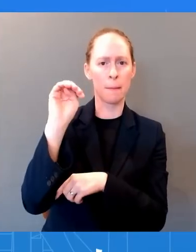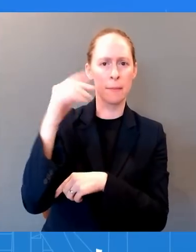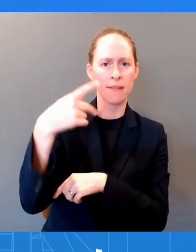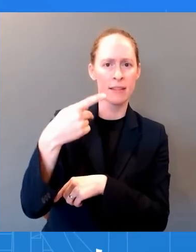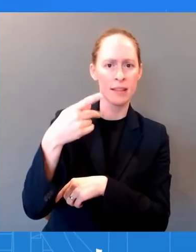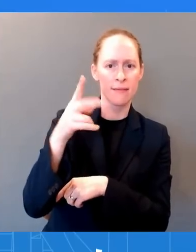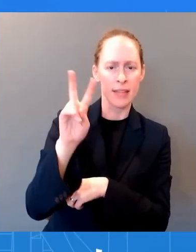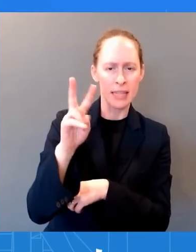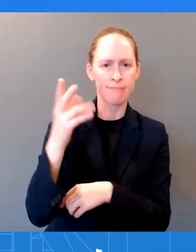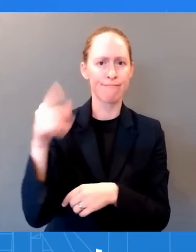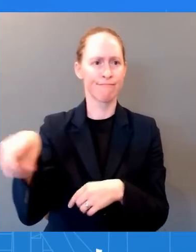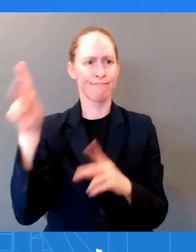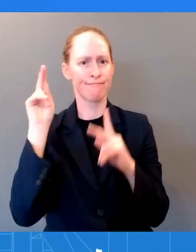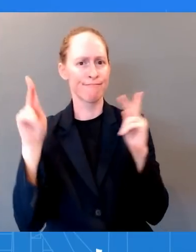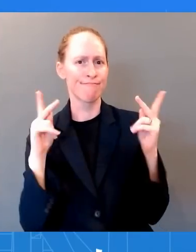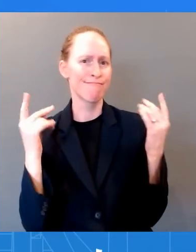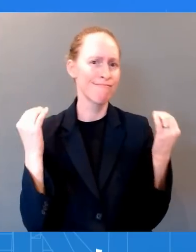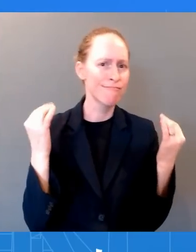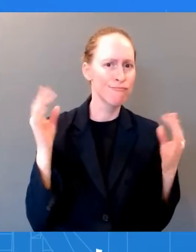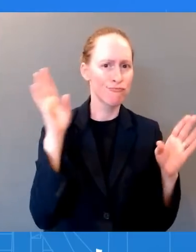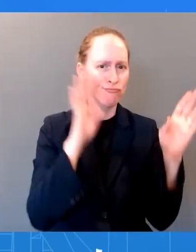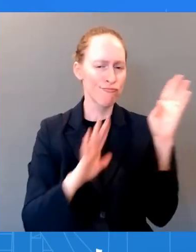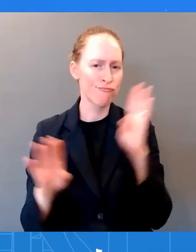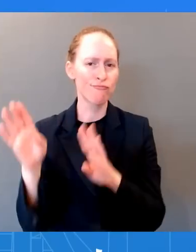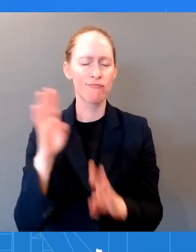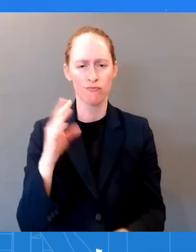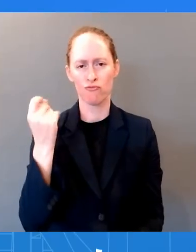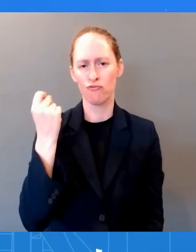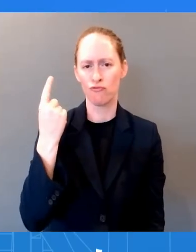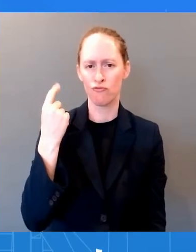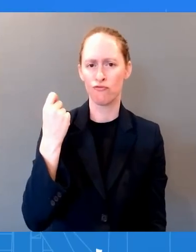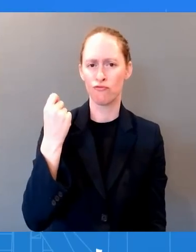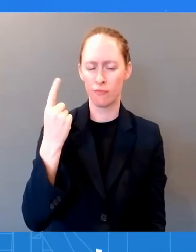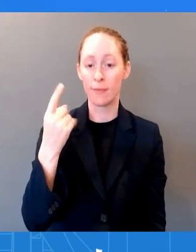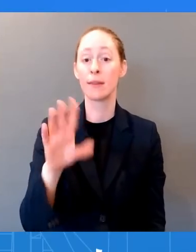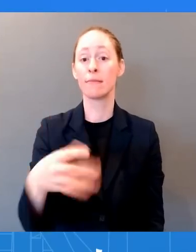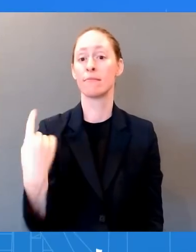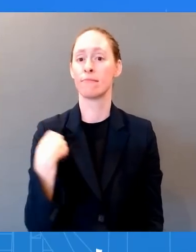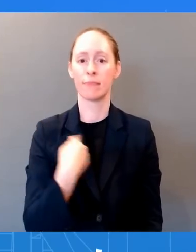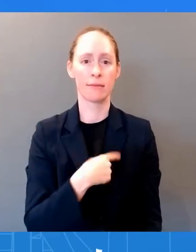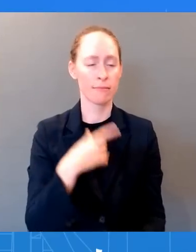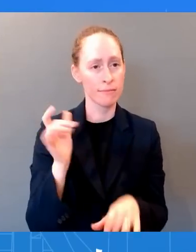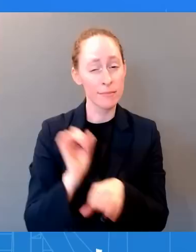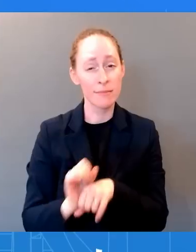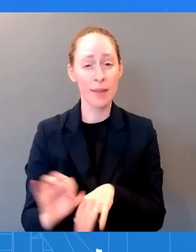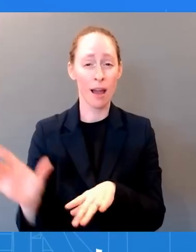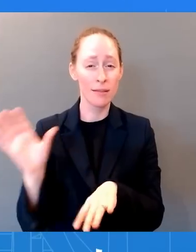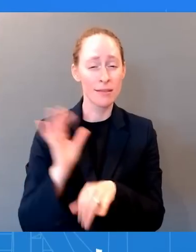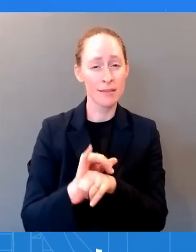As you know, we've been working day in and day out on -- across the government and with cities and states